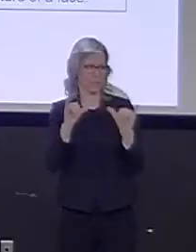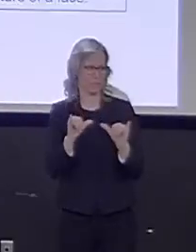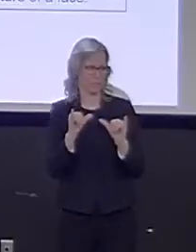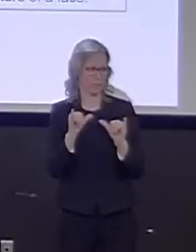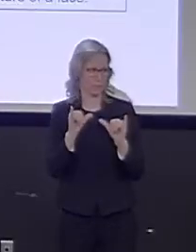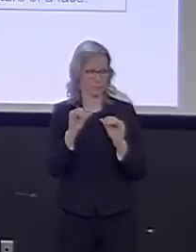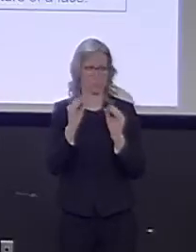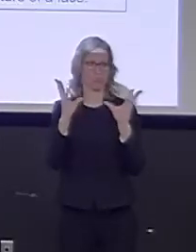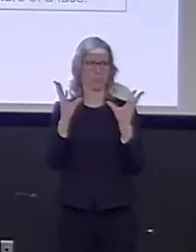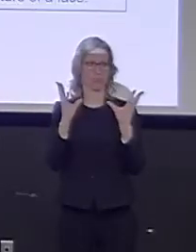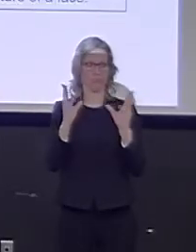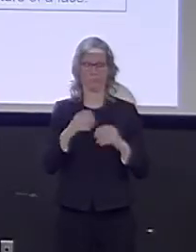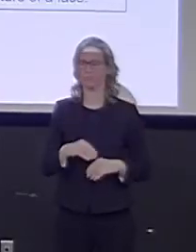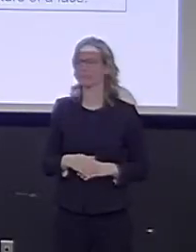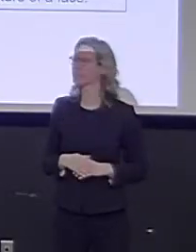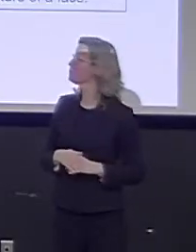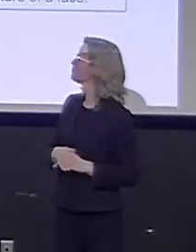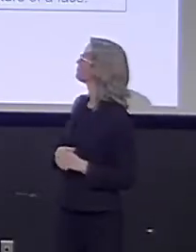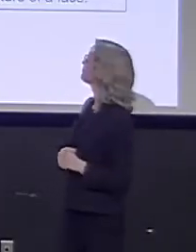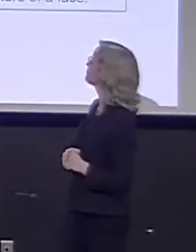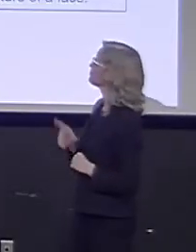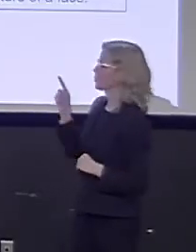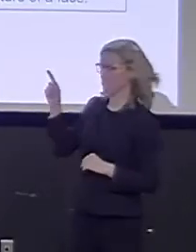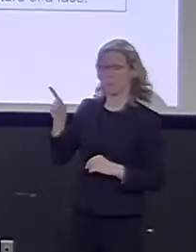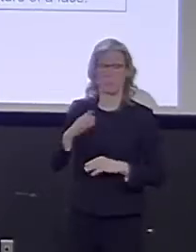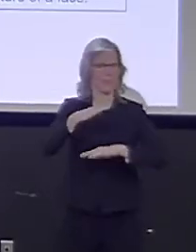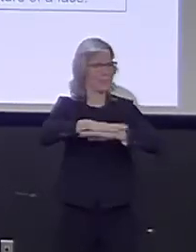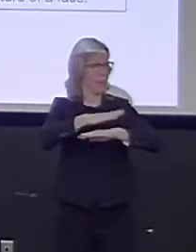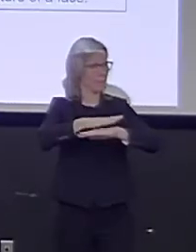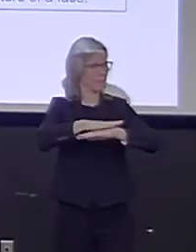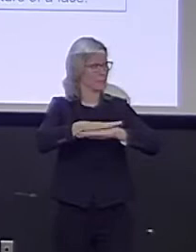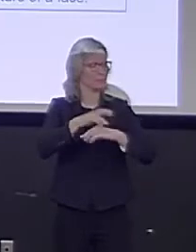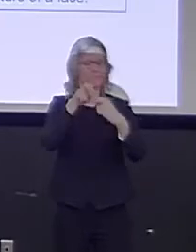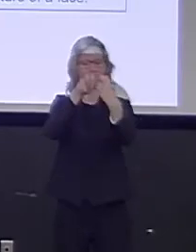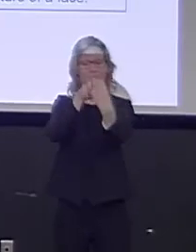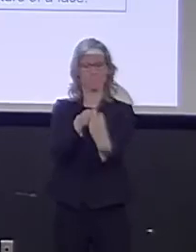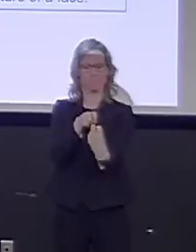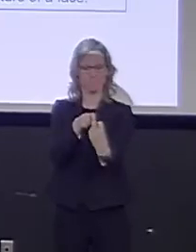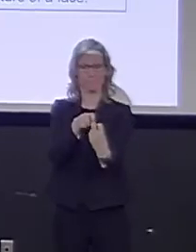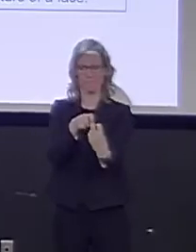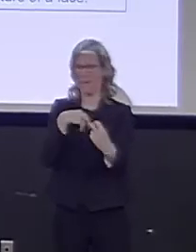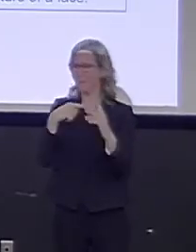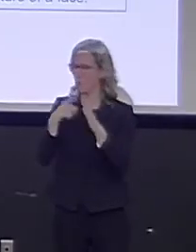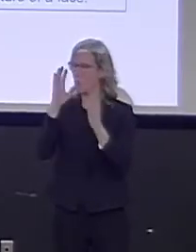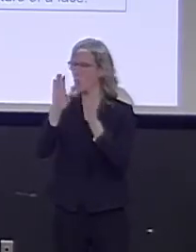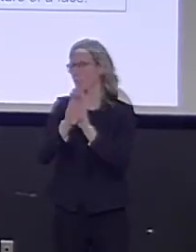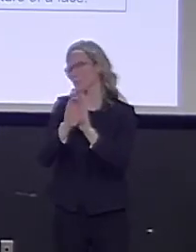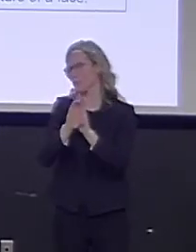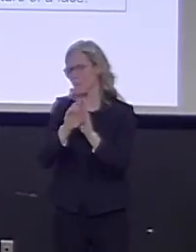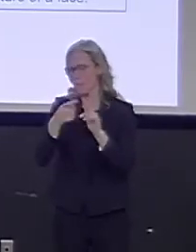People sit across the table from each other as in the case of the picture I showed you at the beginning of the talk,